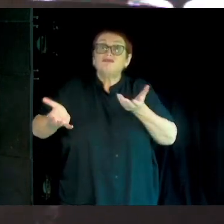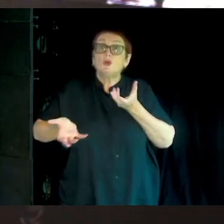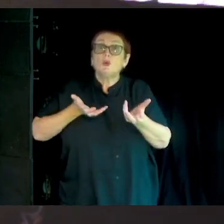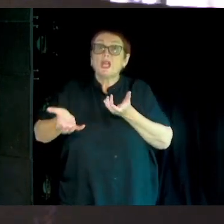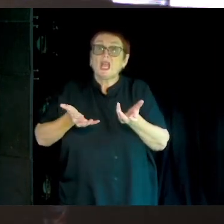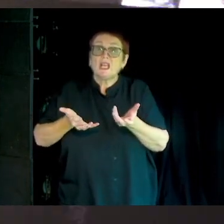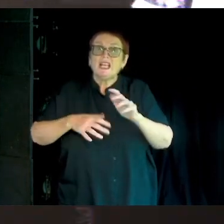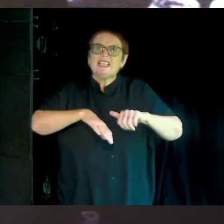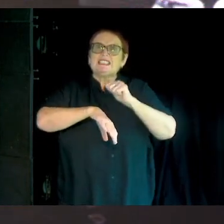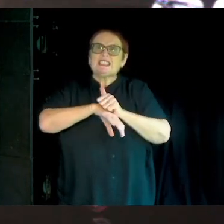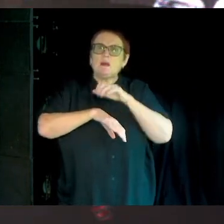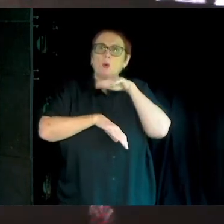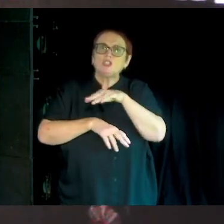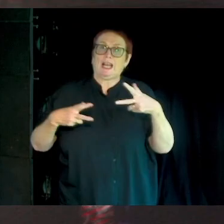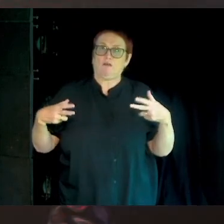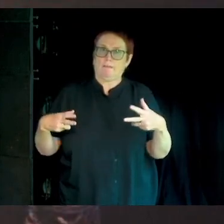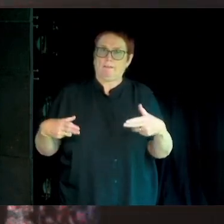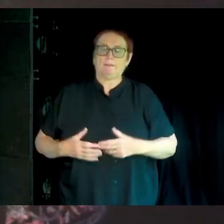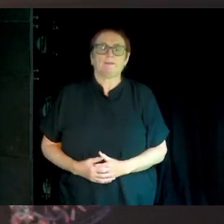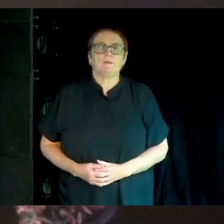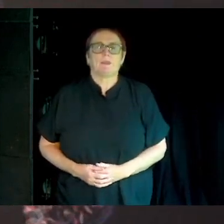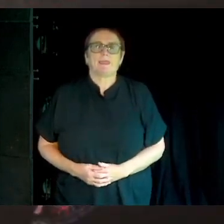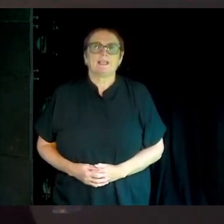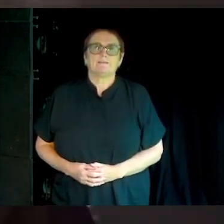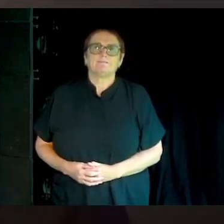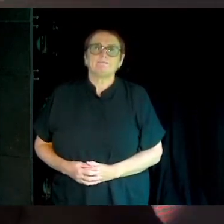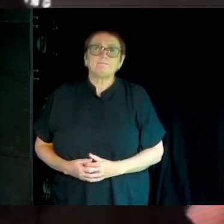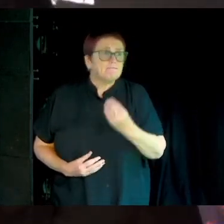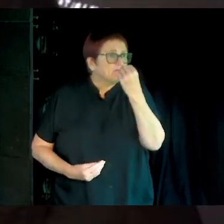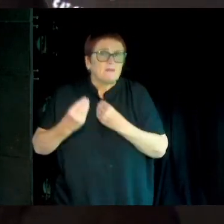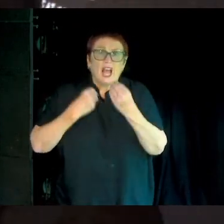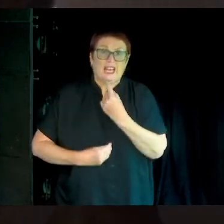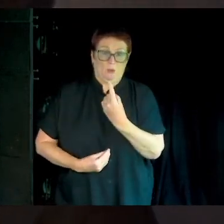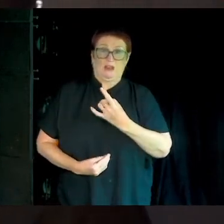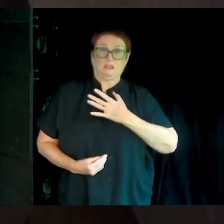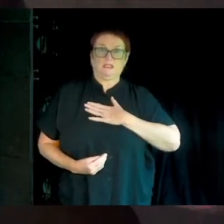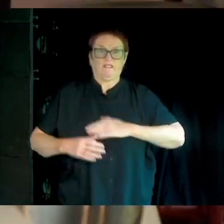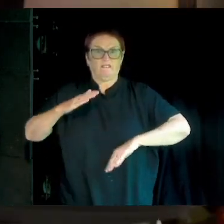Singapore chili crab because when I can eat the whole crab myself my goodness because